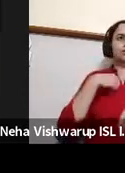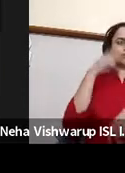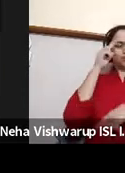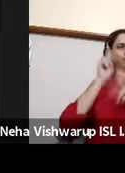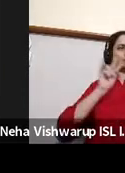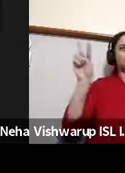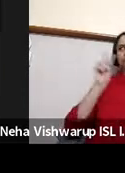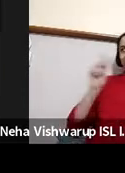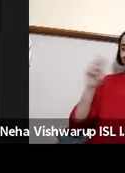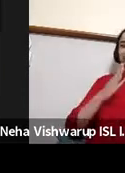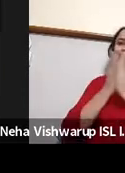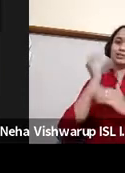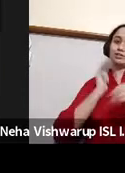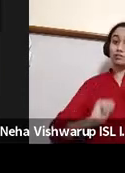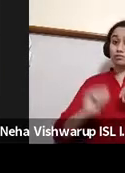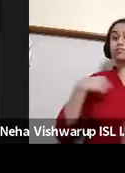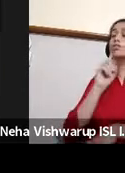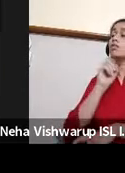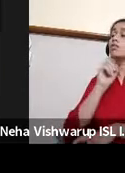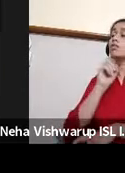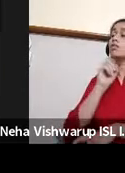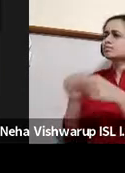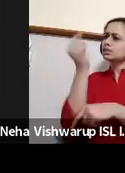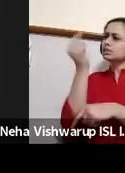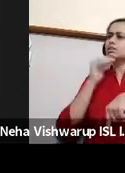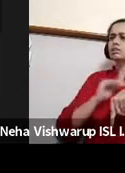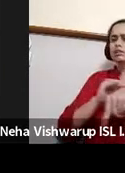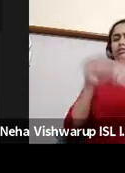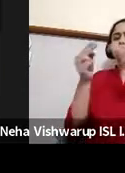when he when we asked suresh if there was a single influential film that captivated him